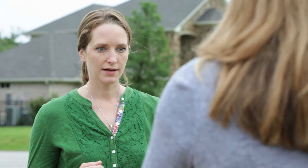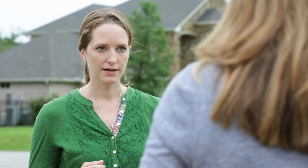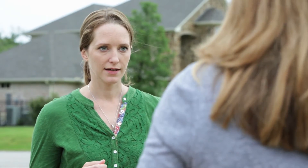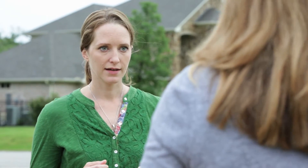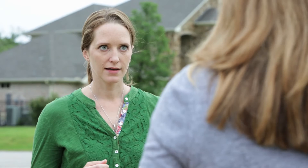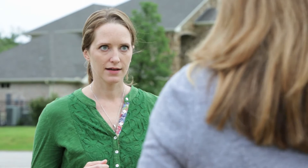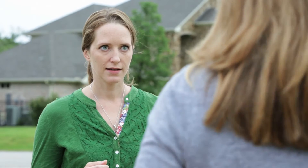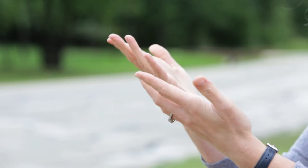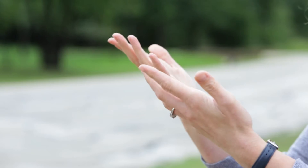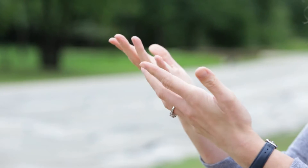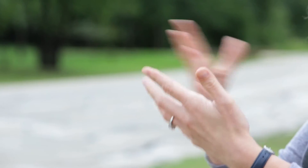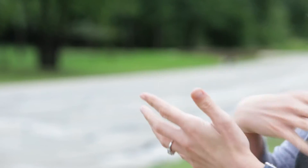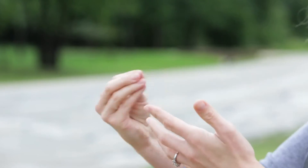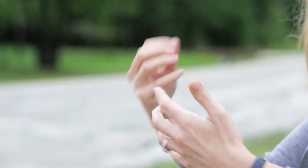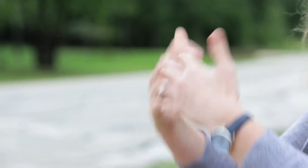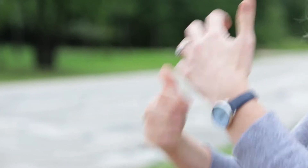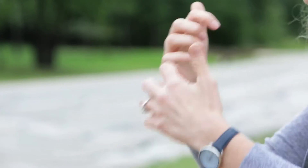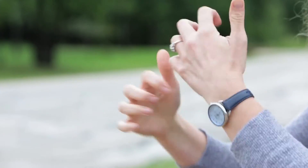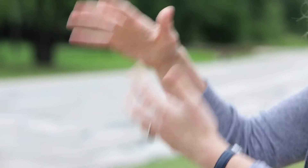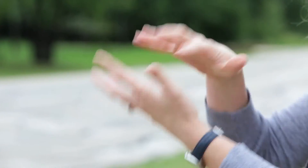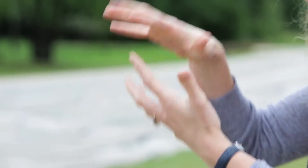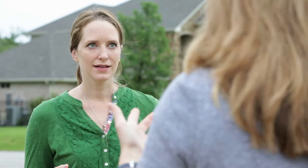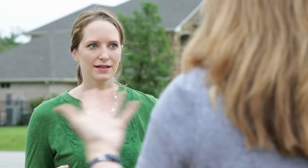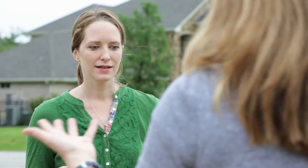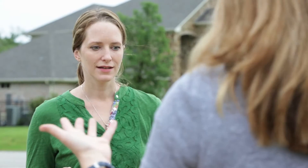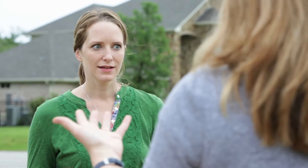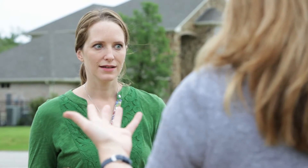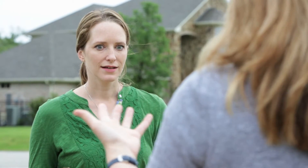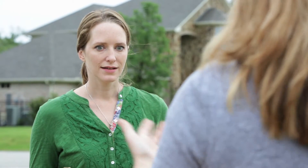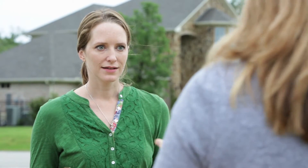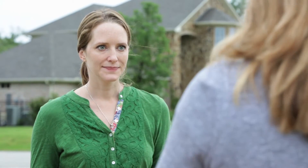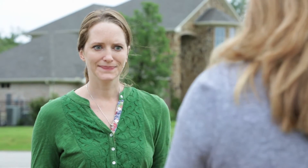to understand them – can sometimes limit these exchanges and reduce the overall quality